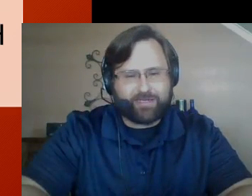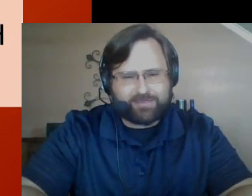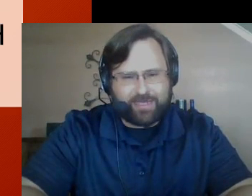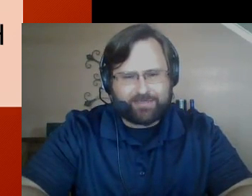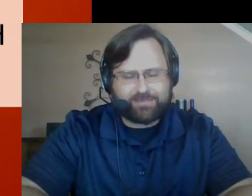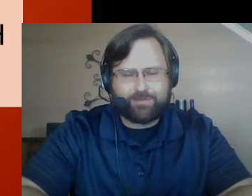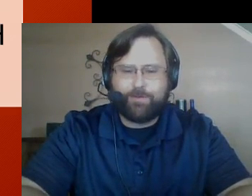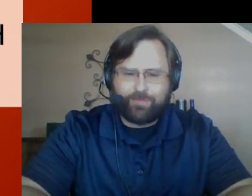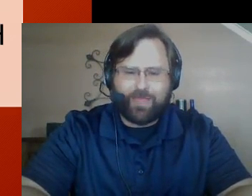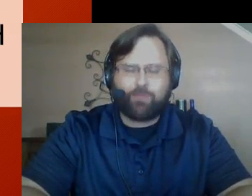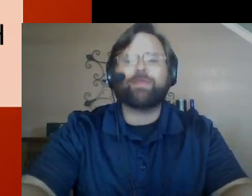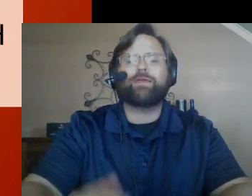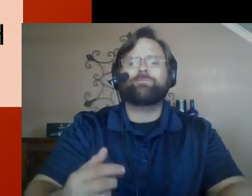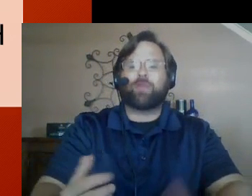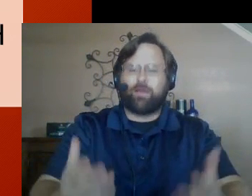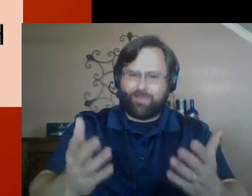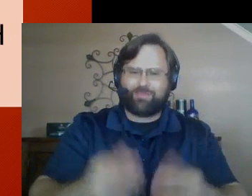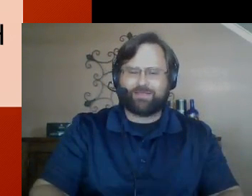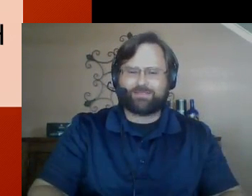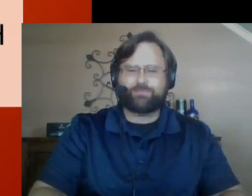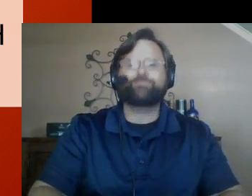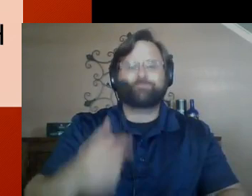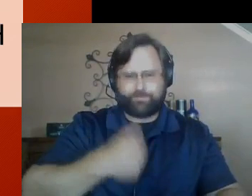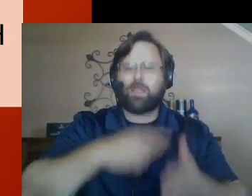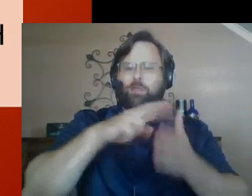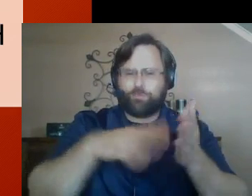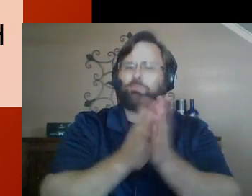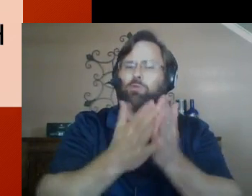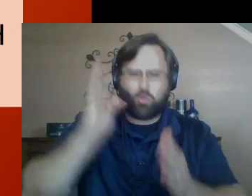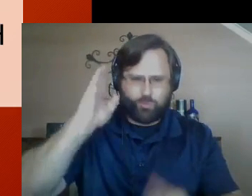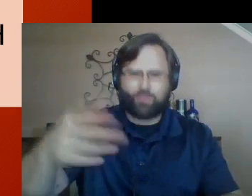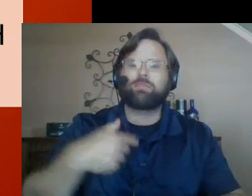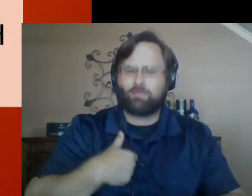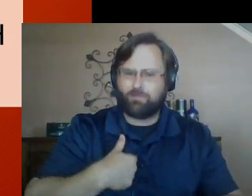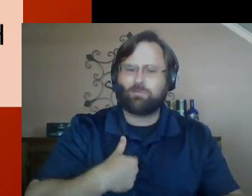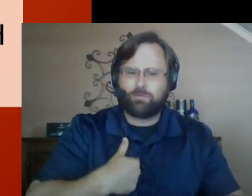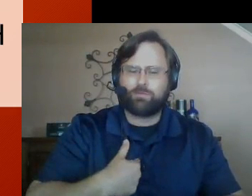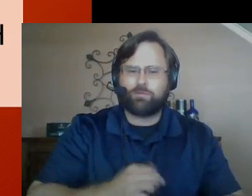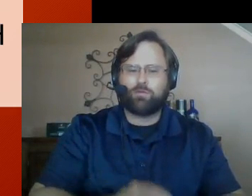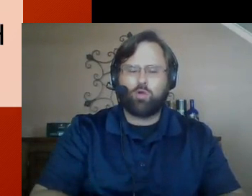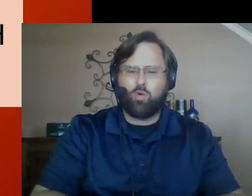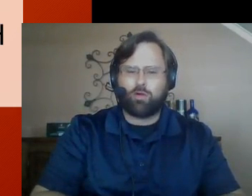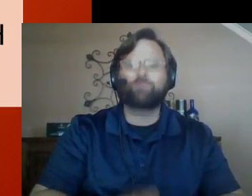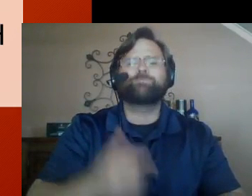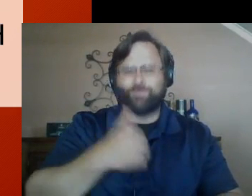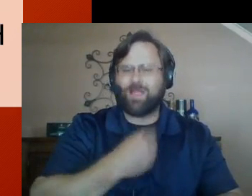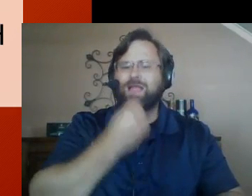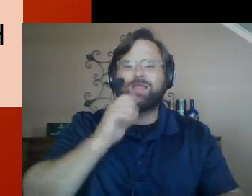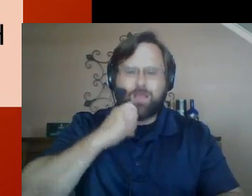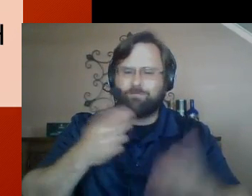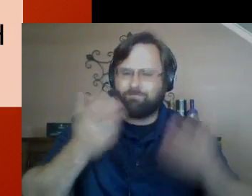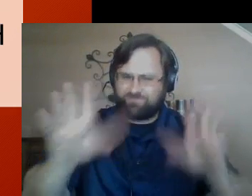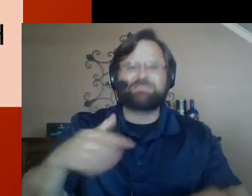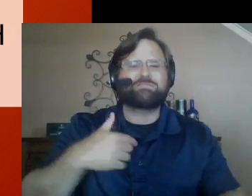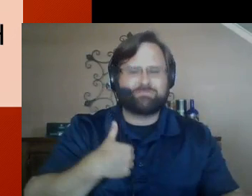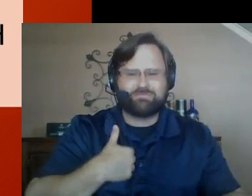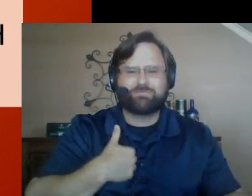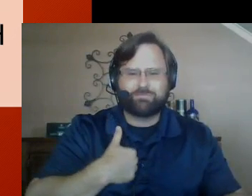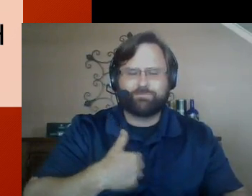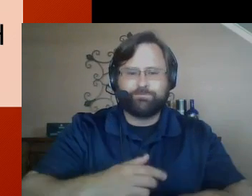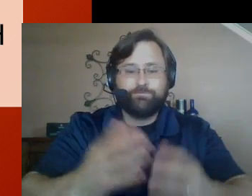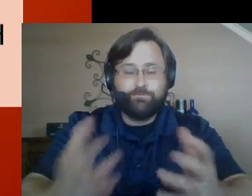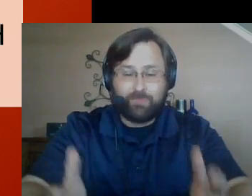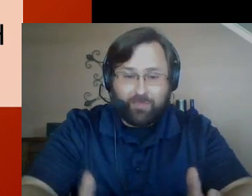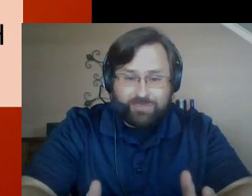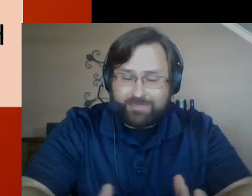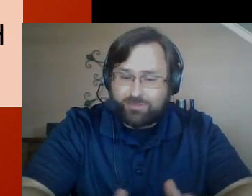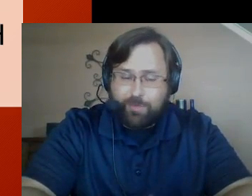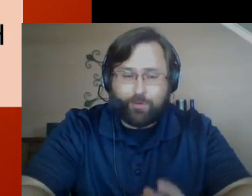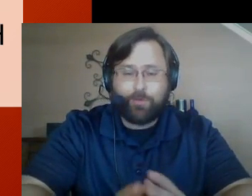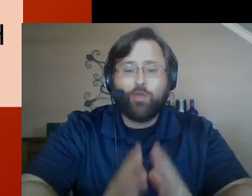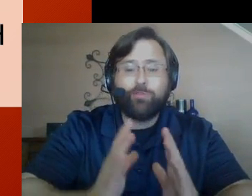end of a sentence that would be like this or in those cases remember you're